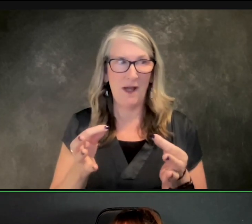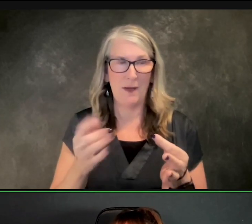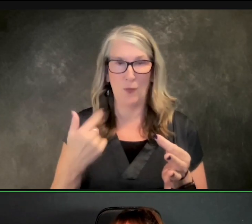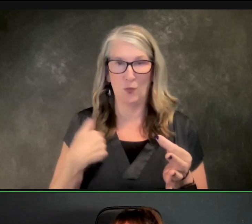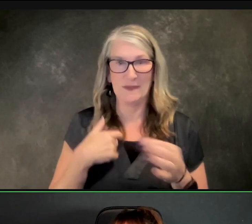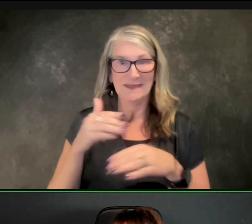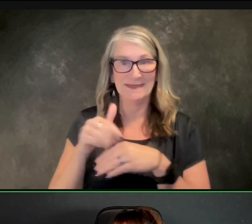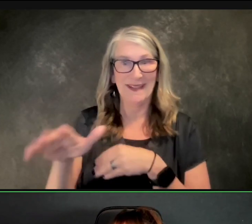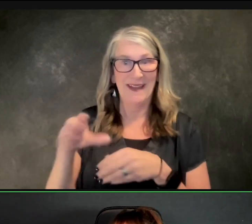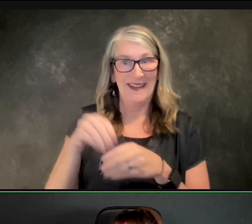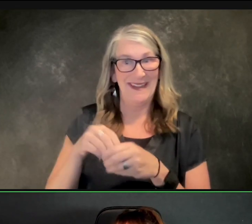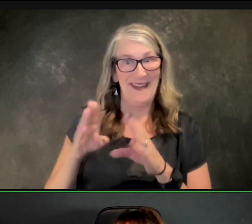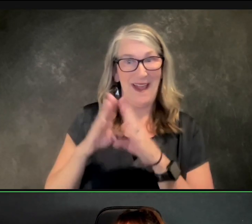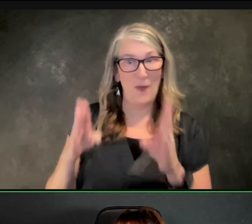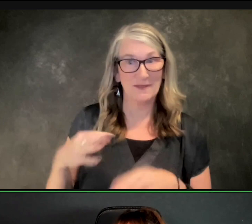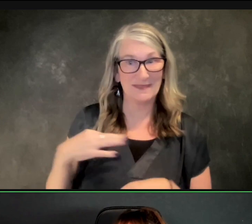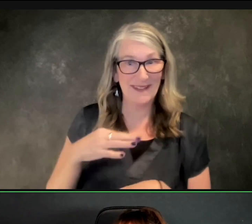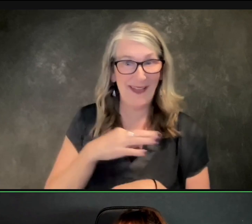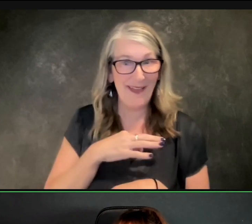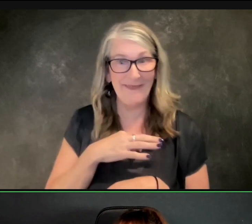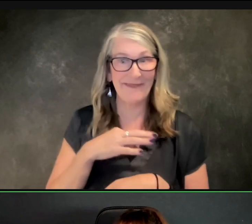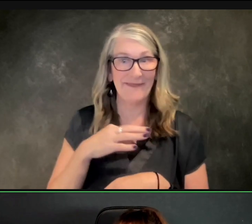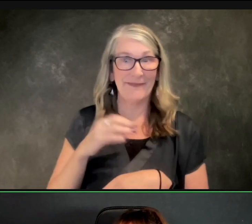Next, you want to look at accommodations.